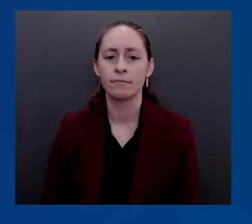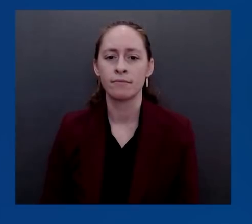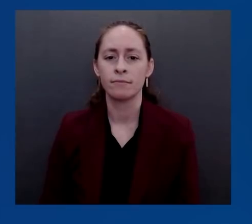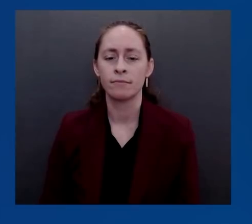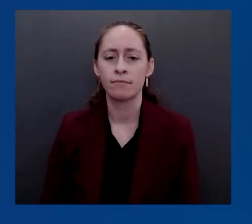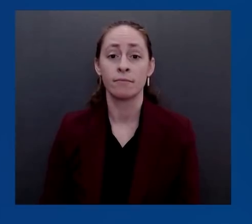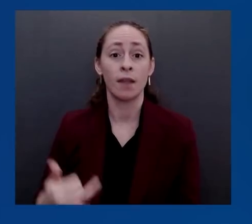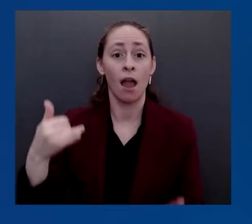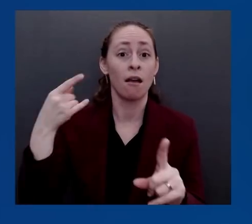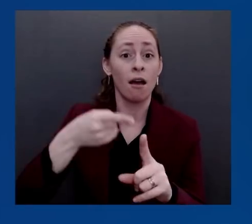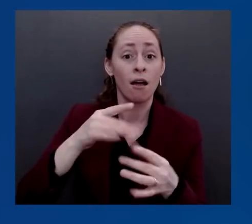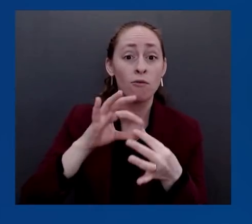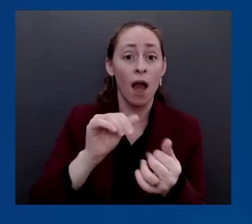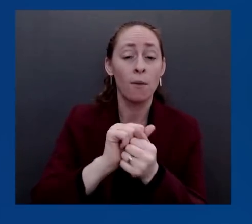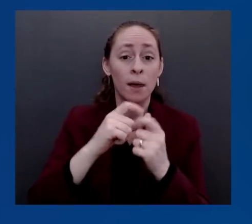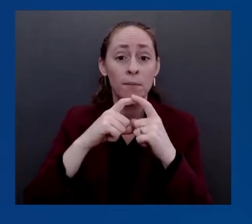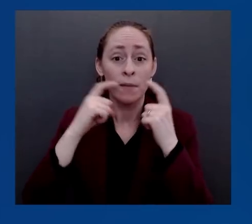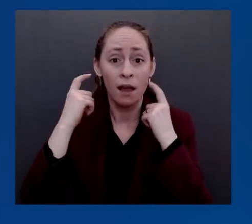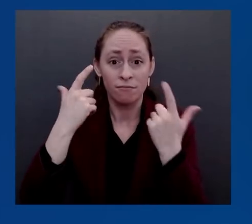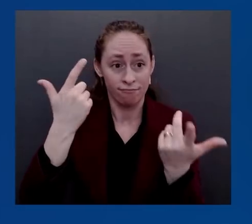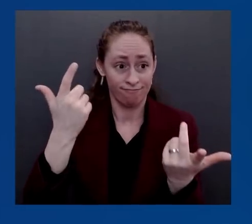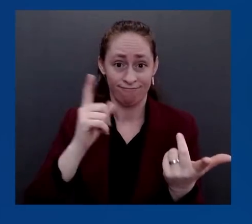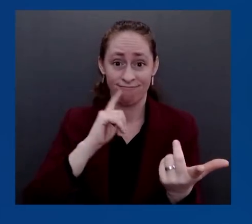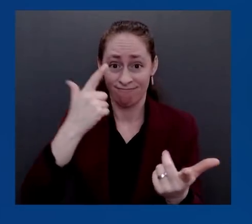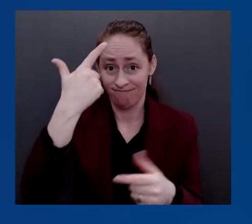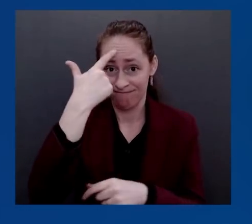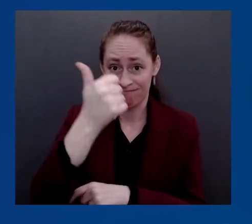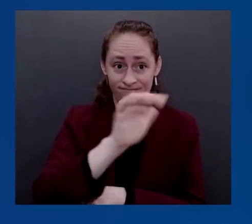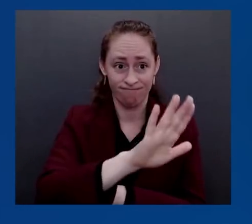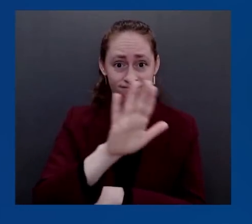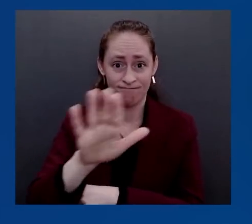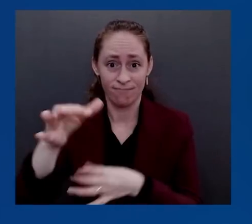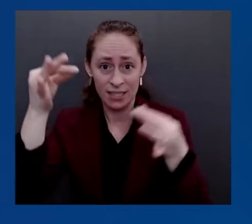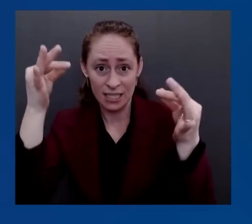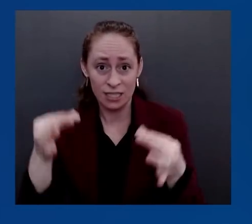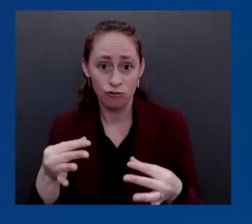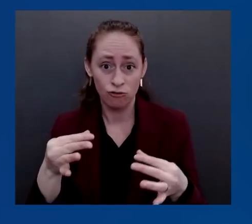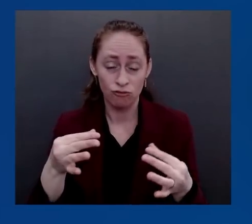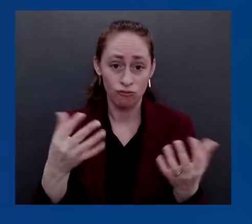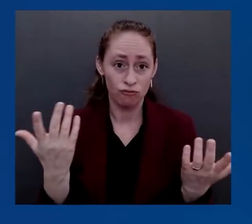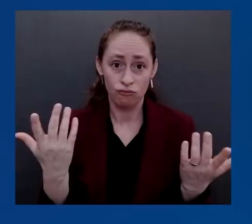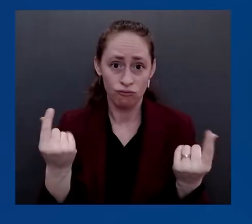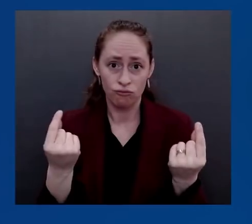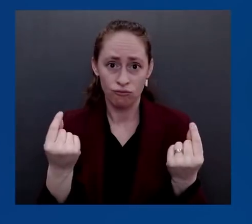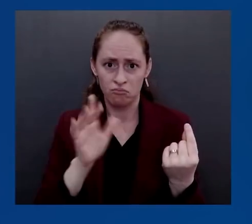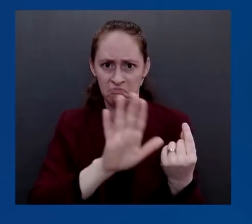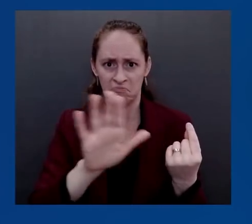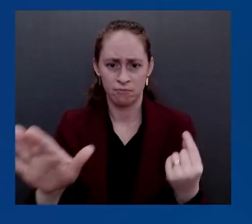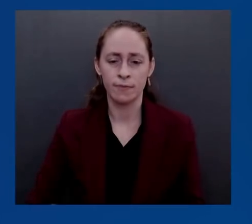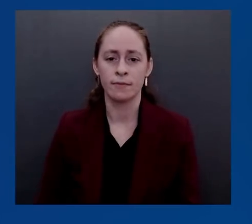a high-quality mask -- and that -- that's a good thing and a matter of personal choice. Dr. Walensky? Dr. Walensky: Yeah.